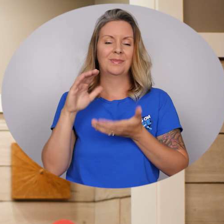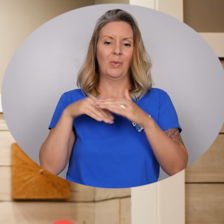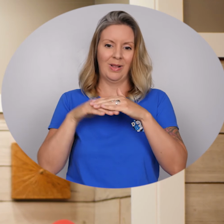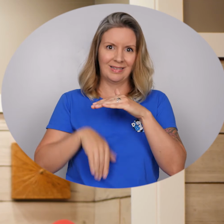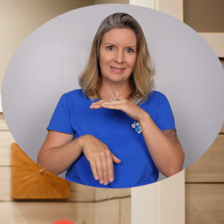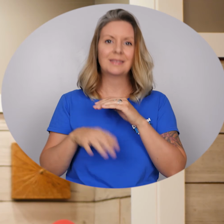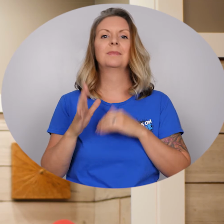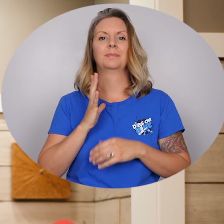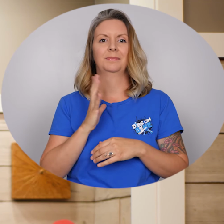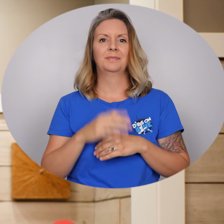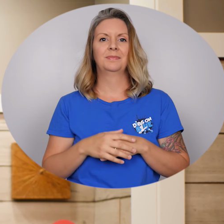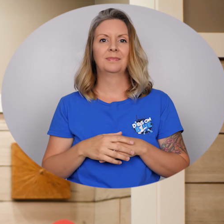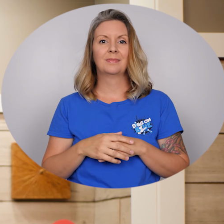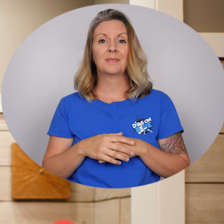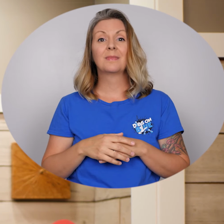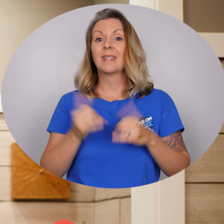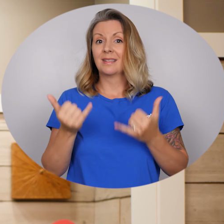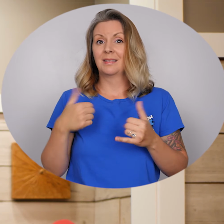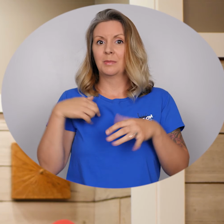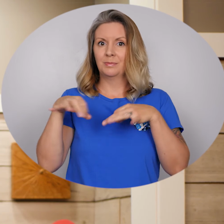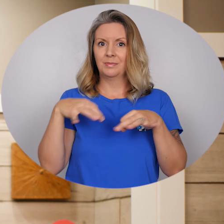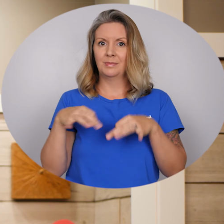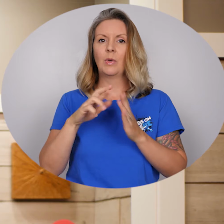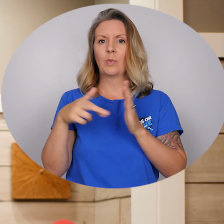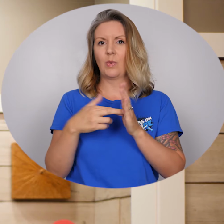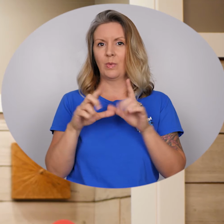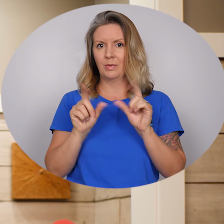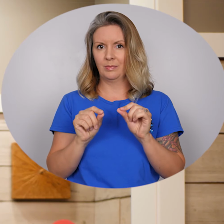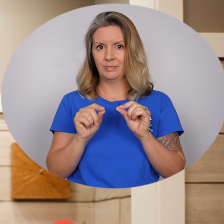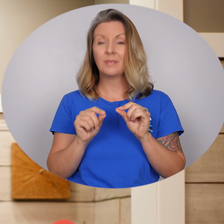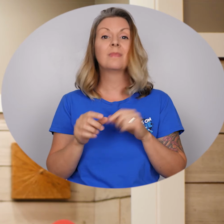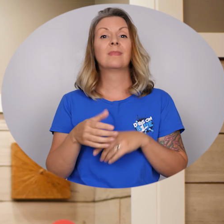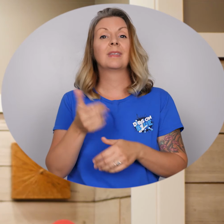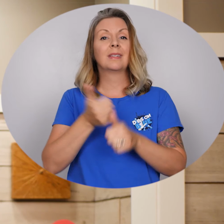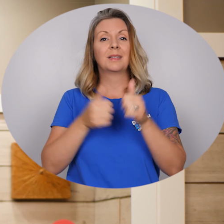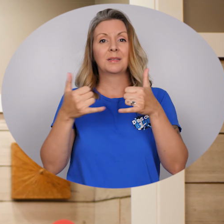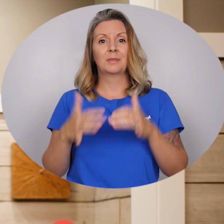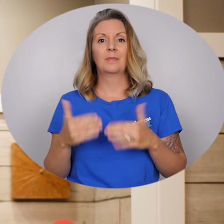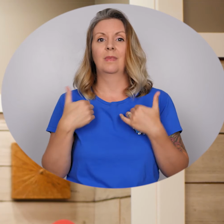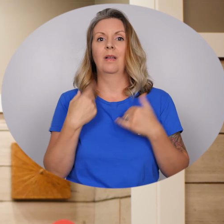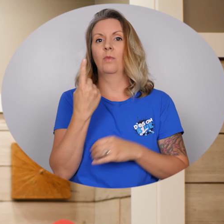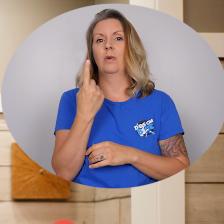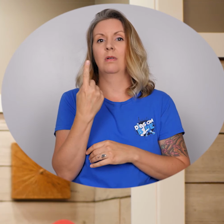they have now 6 or fewer cards. Next though, let’s take a look at the role cards. Each